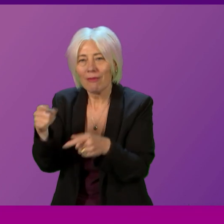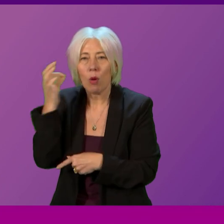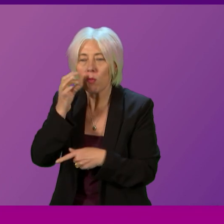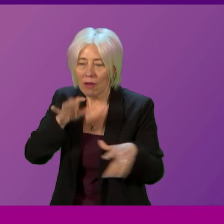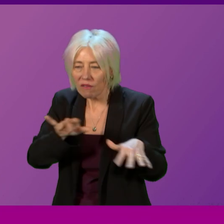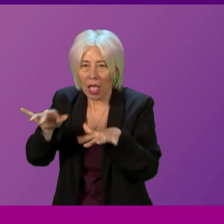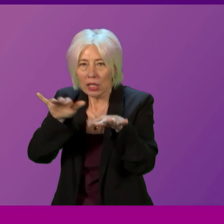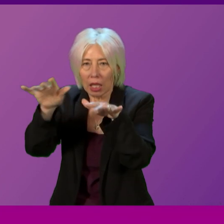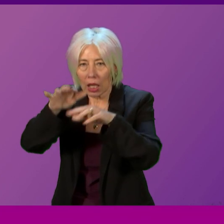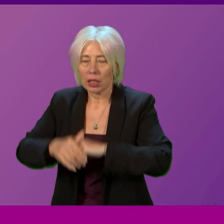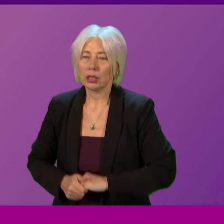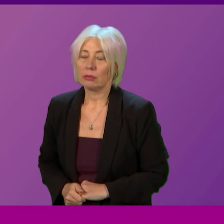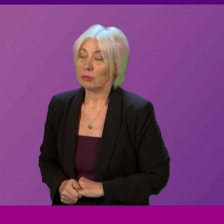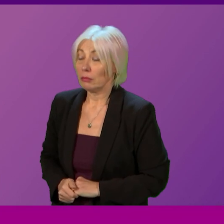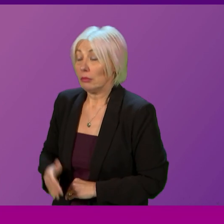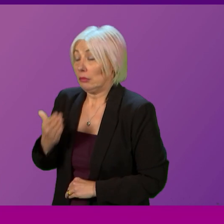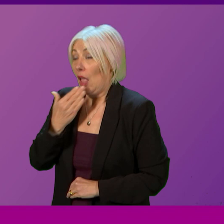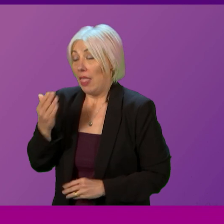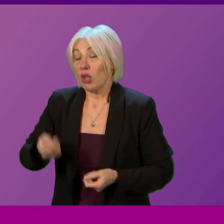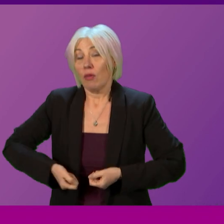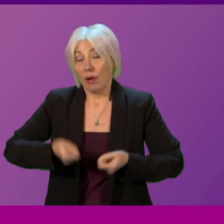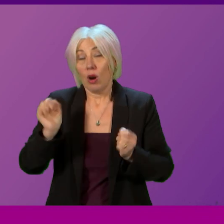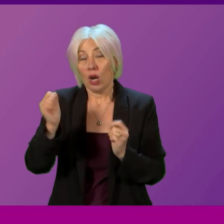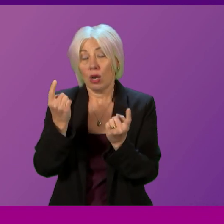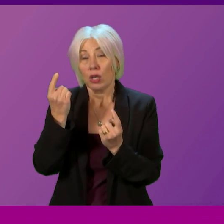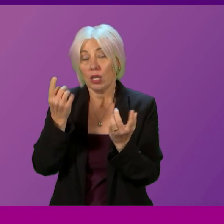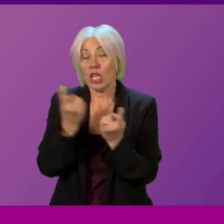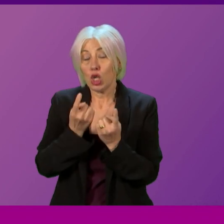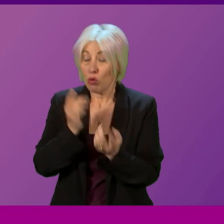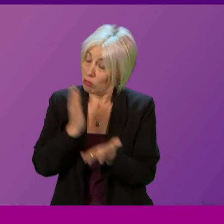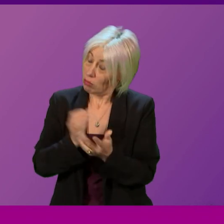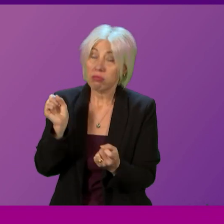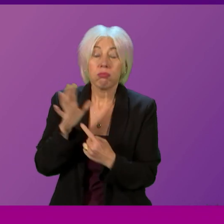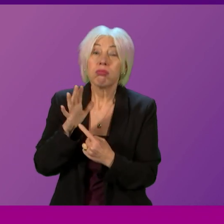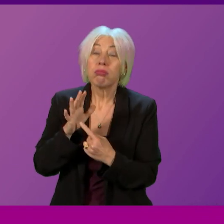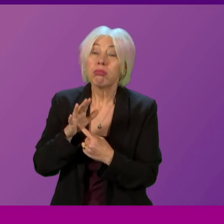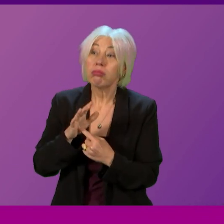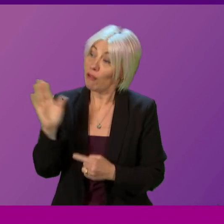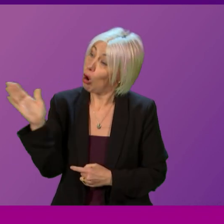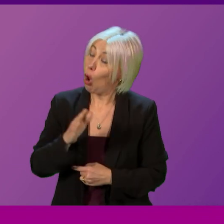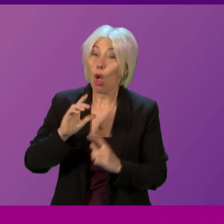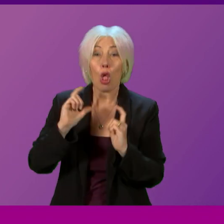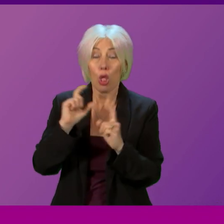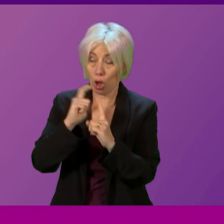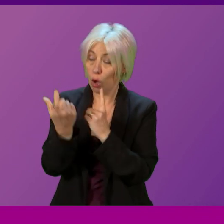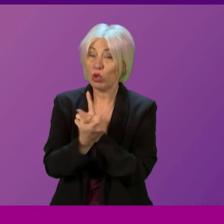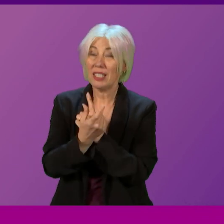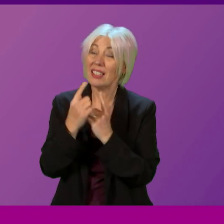I thank Tess White for raising those issues, which are extremely important to any community that is affected by severe weather incidents.